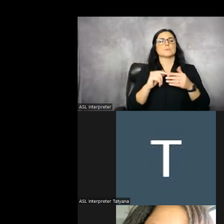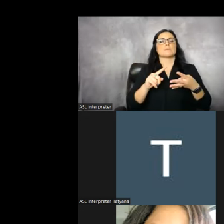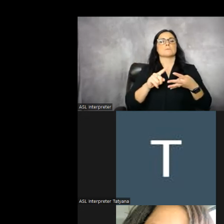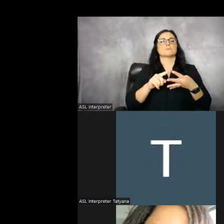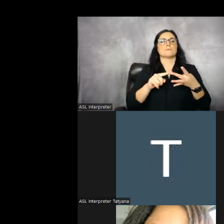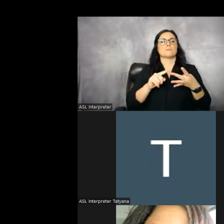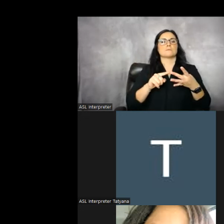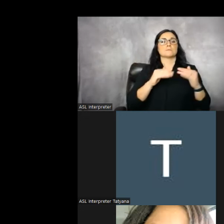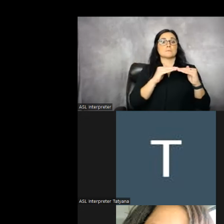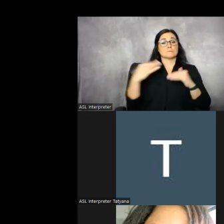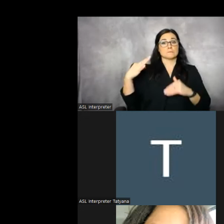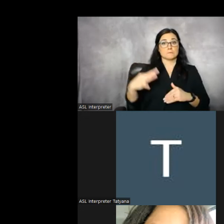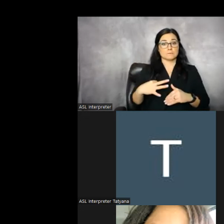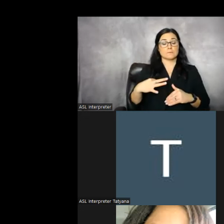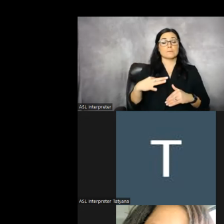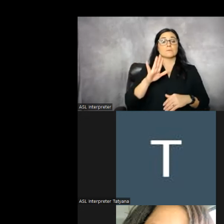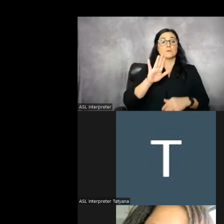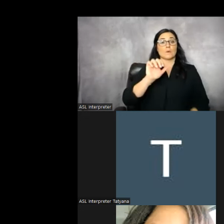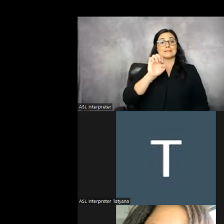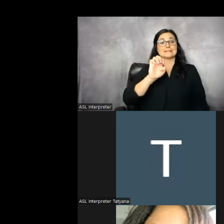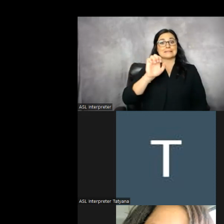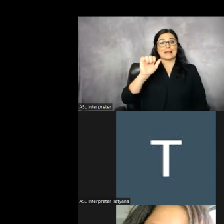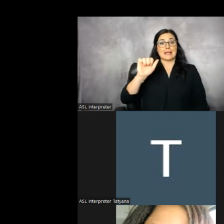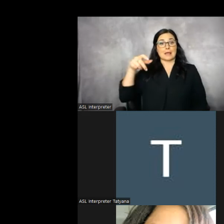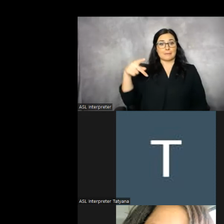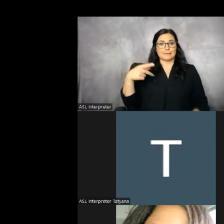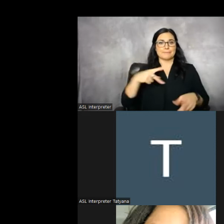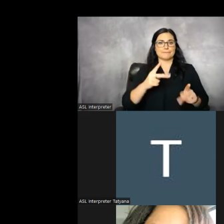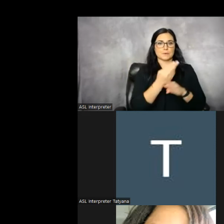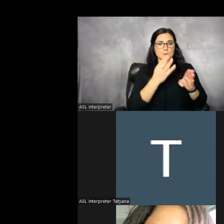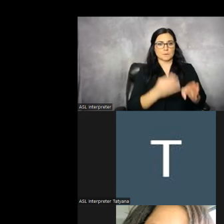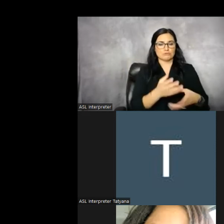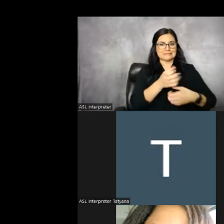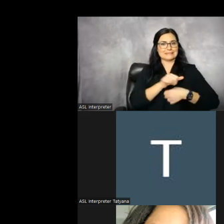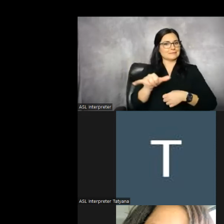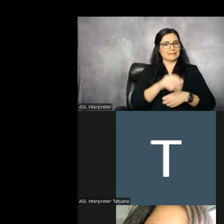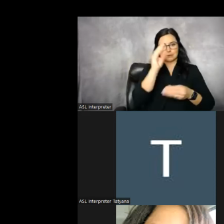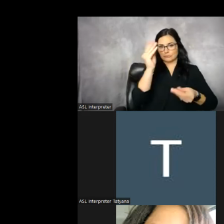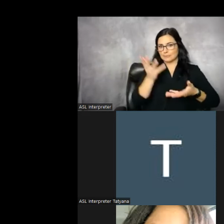Does your alternate means of access allow users to obtain the same information, receive the same benefits,